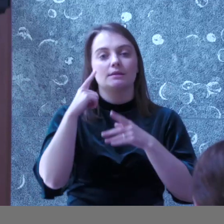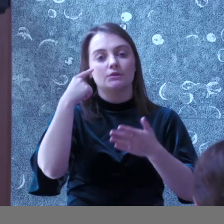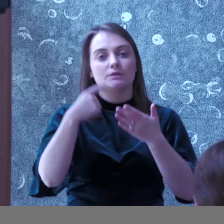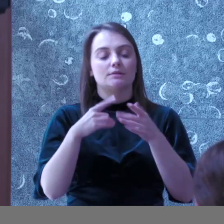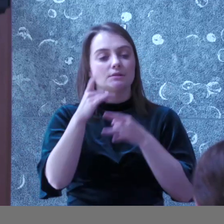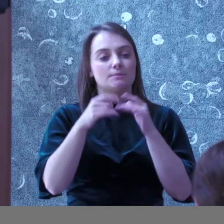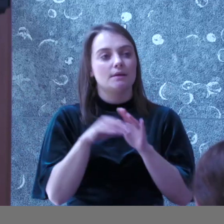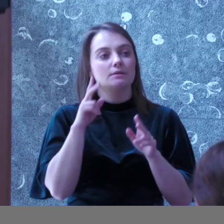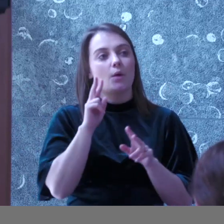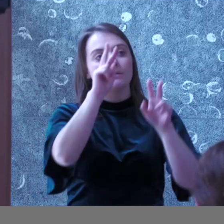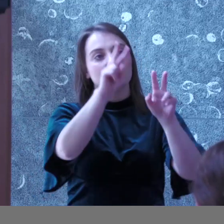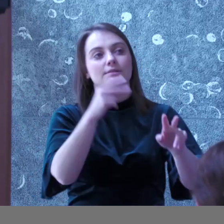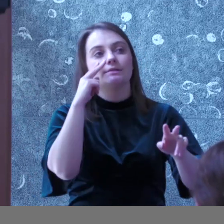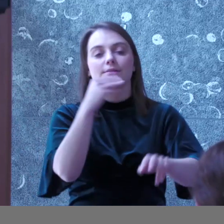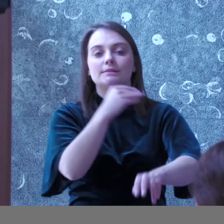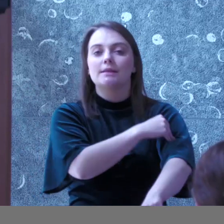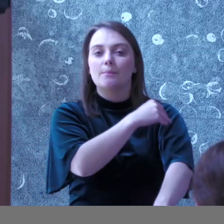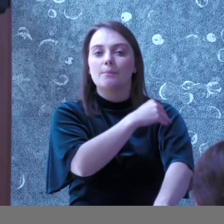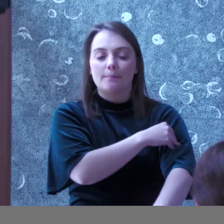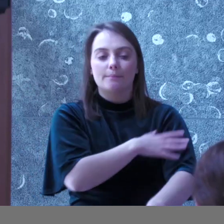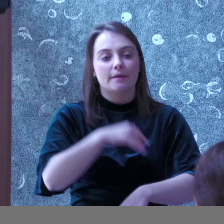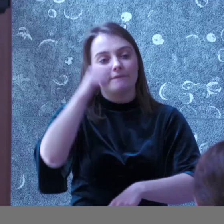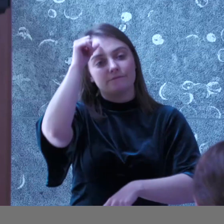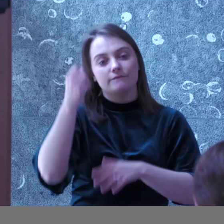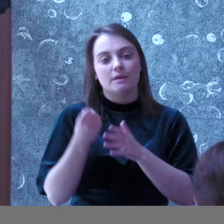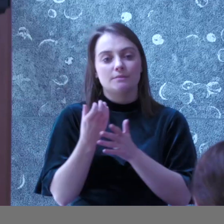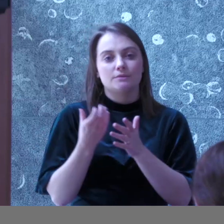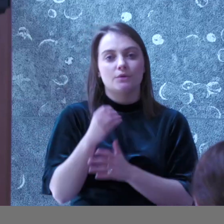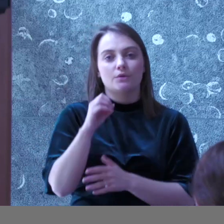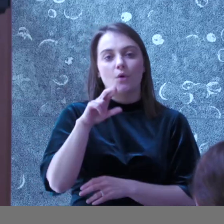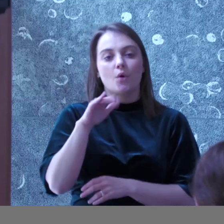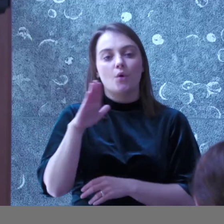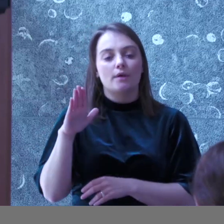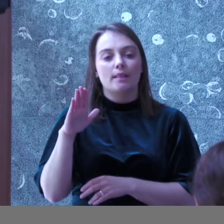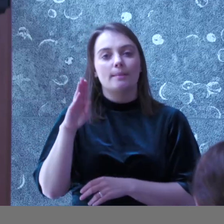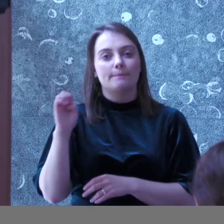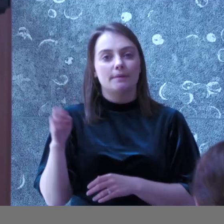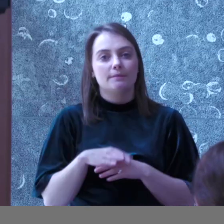the problem. There is a famous field where they brought the CEO into a bathroom to watch a kid